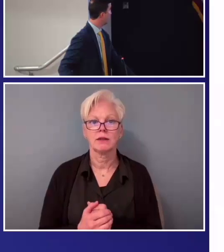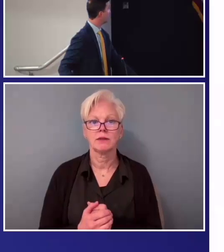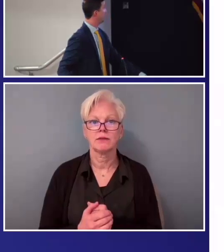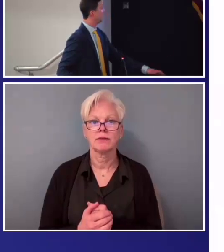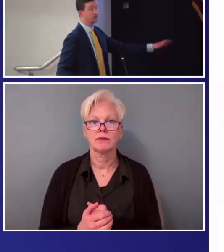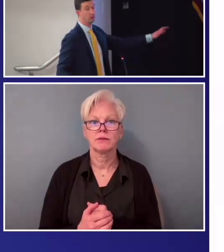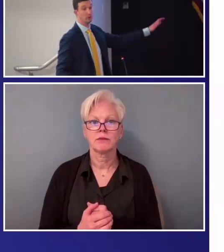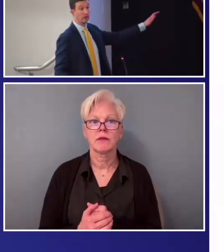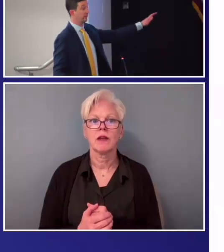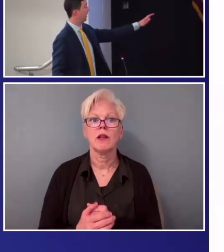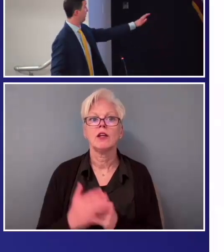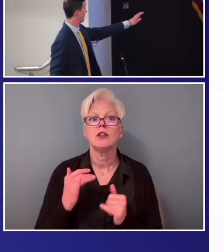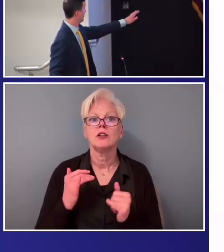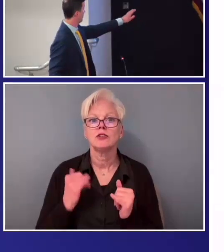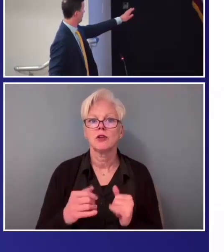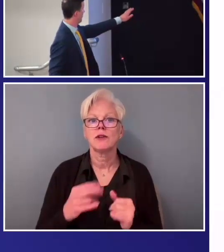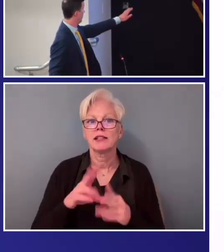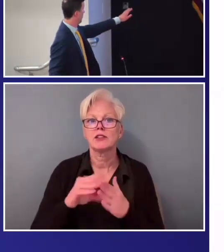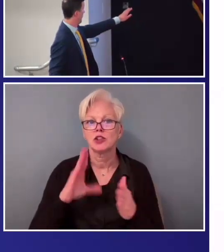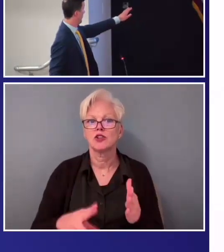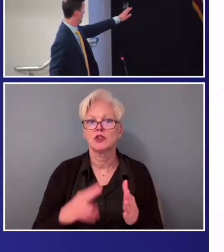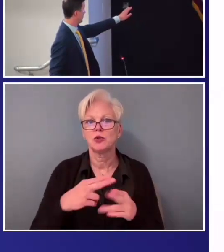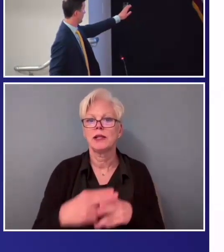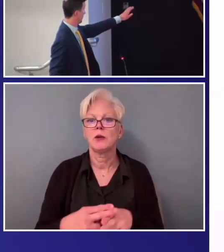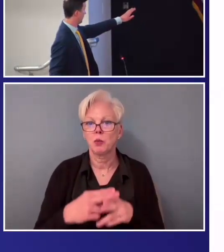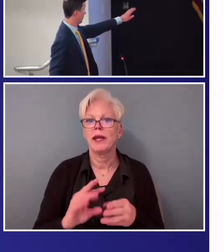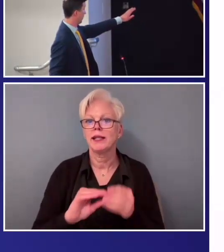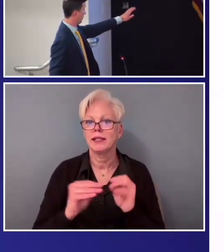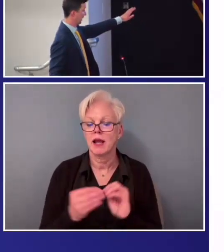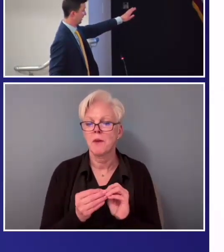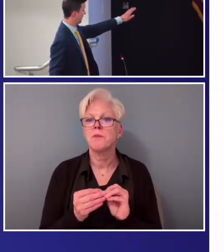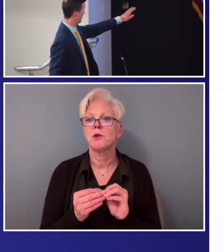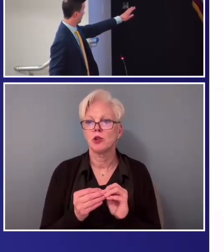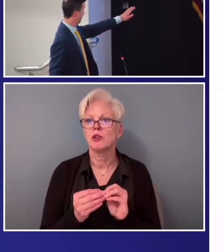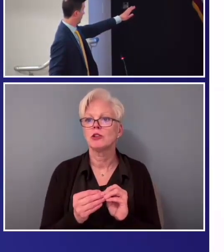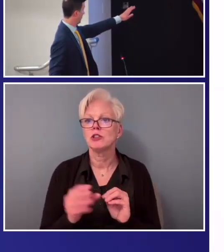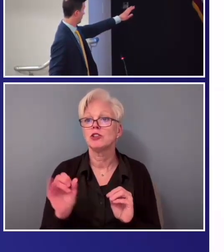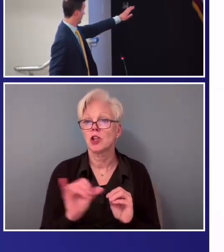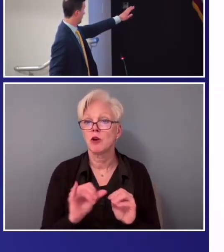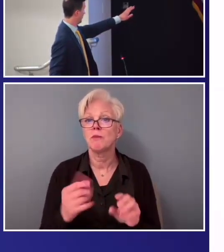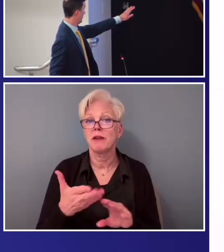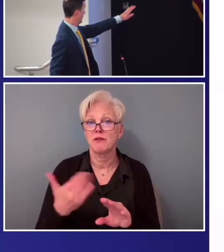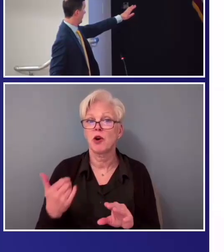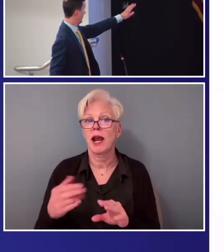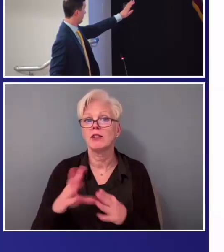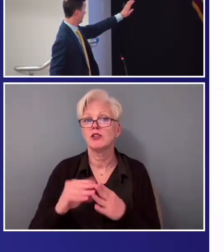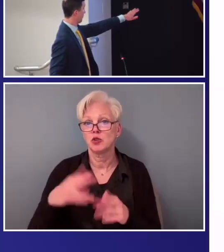And this is now the student-weighted numbers. So just like before where I did a student-weighted count in the for-profit